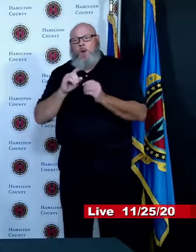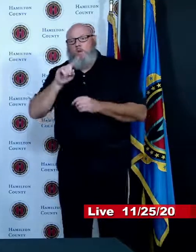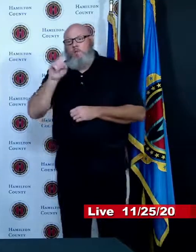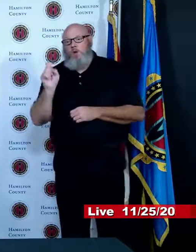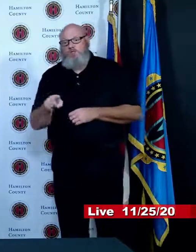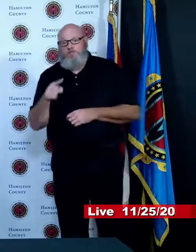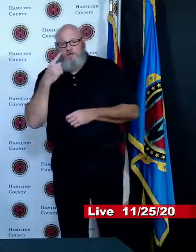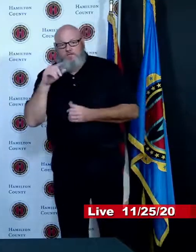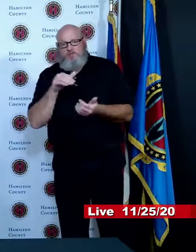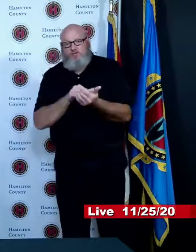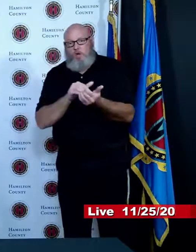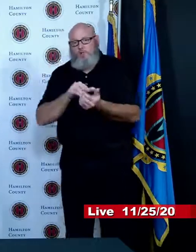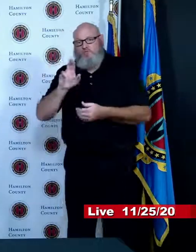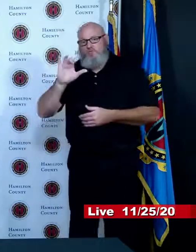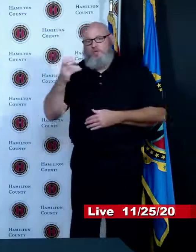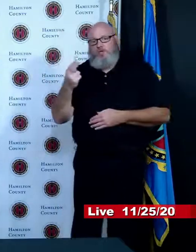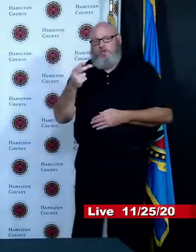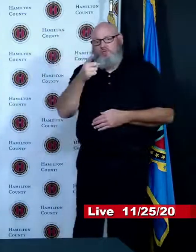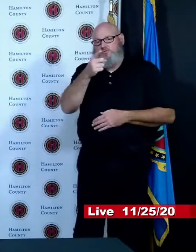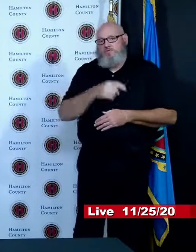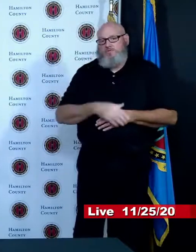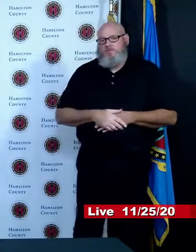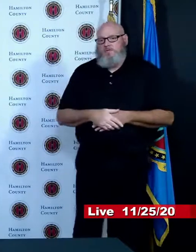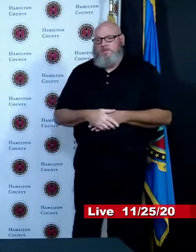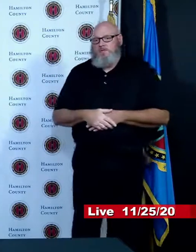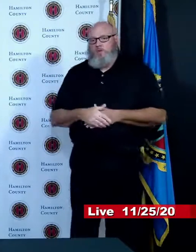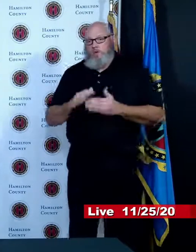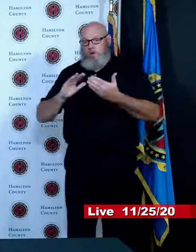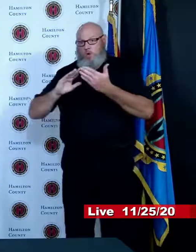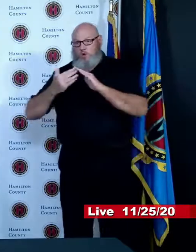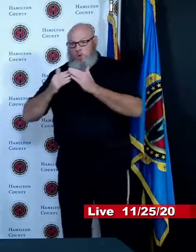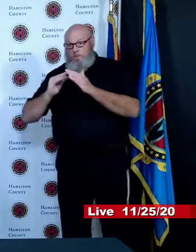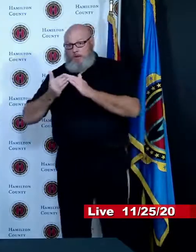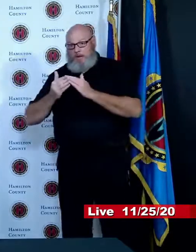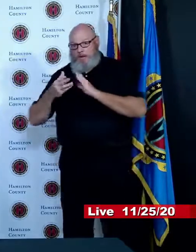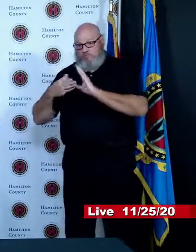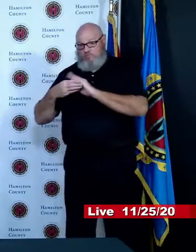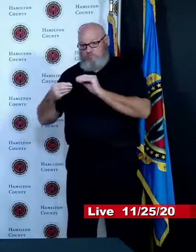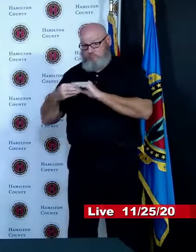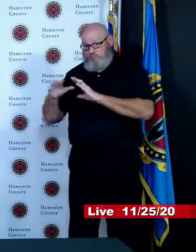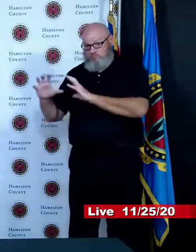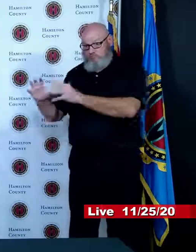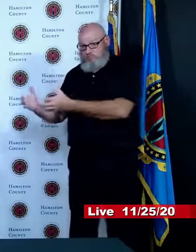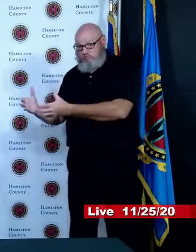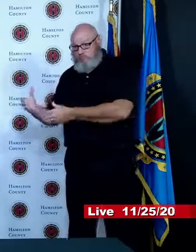gap with the community talking about Covid-19 and the actions the community is taking